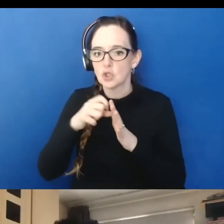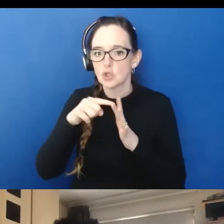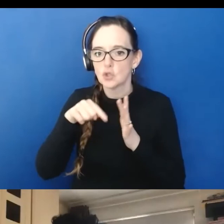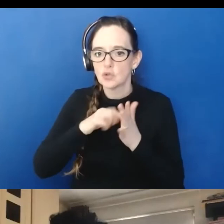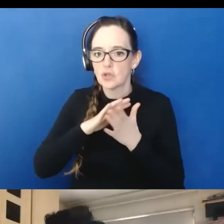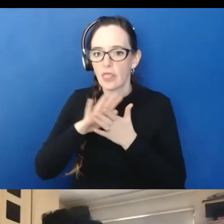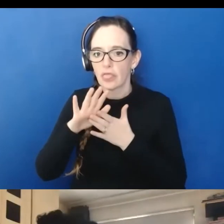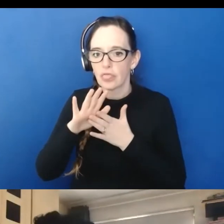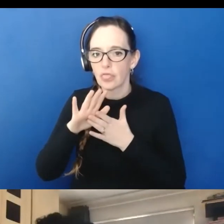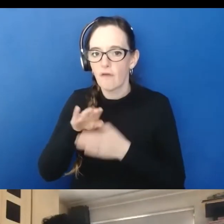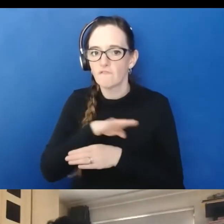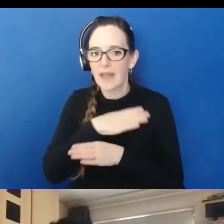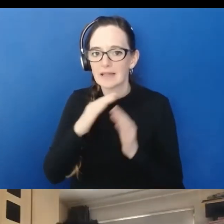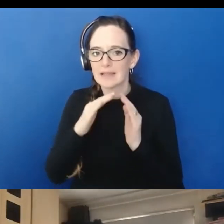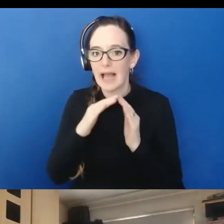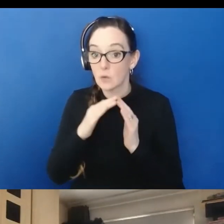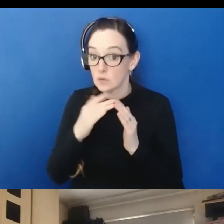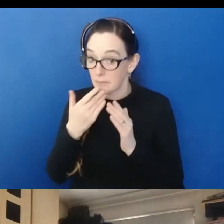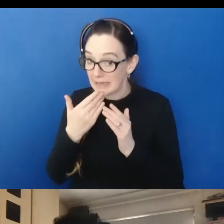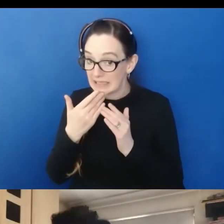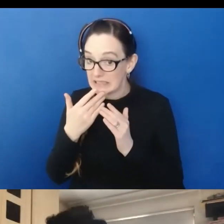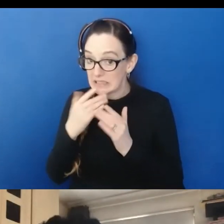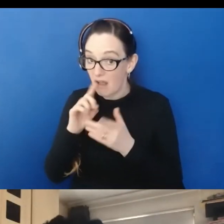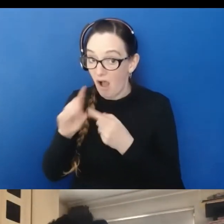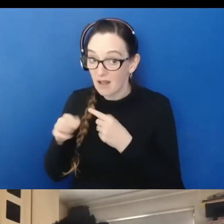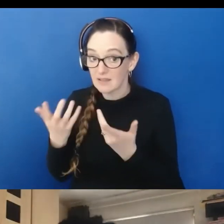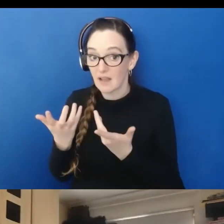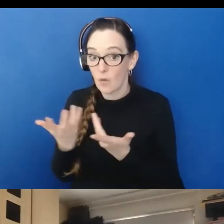up for answering it in the chat that would be really kind